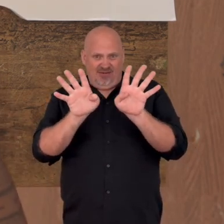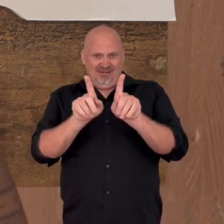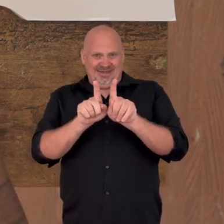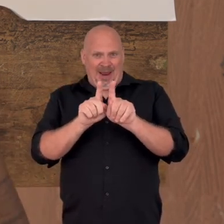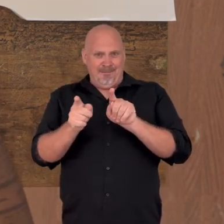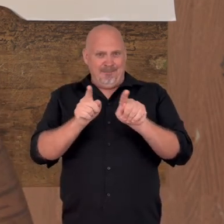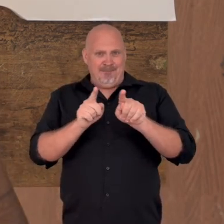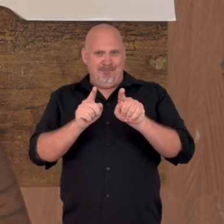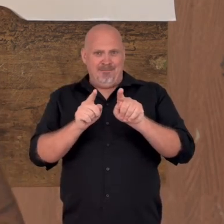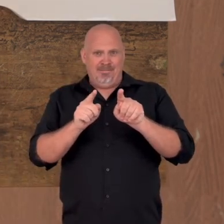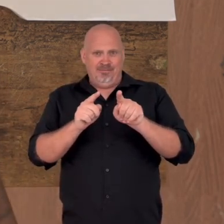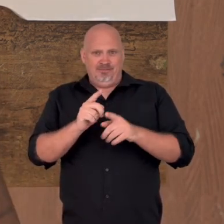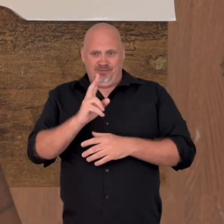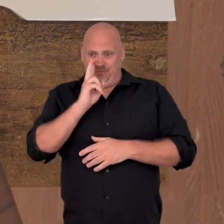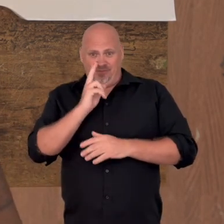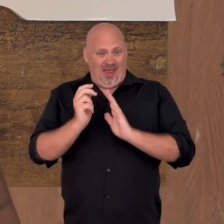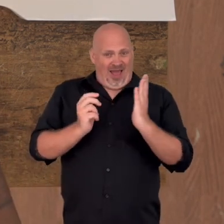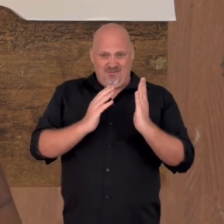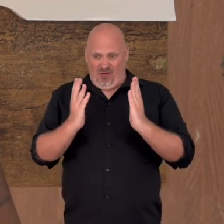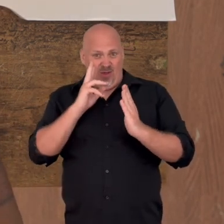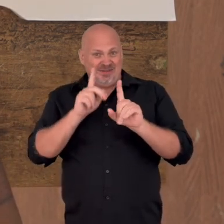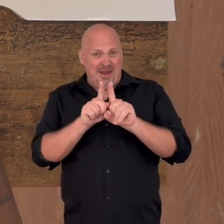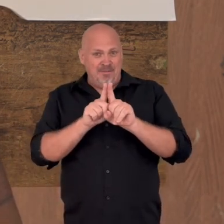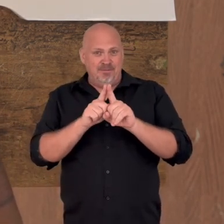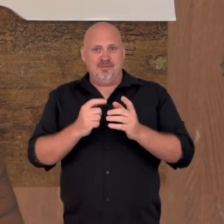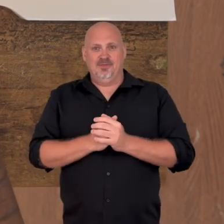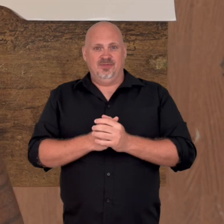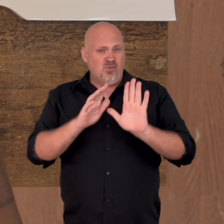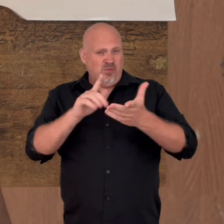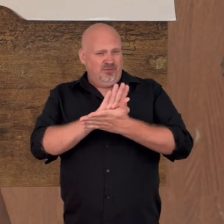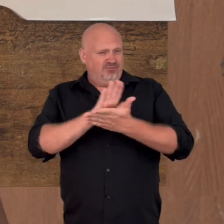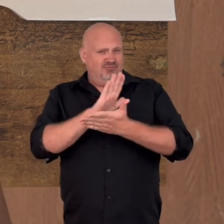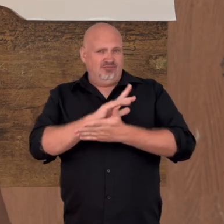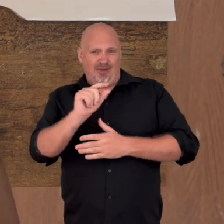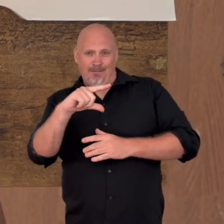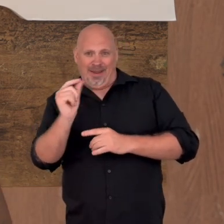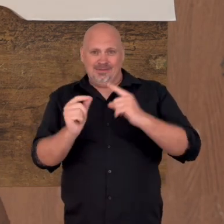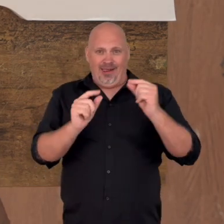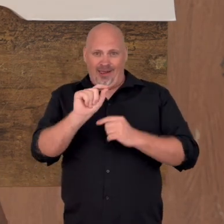so just have fun in just making this petals because that's the most interesting part of painting